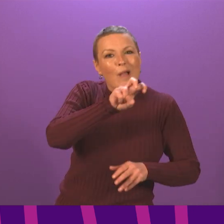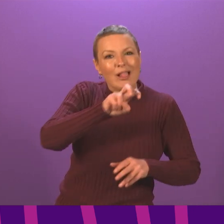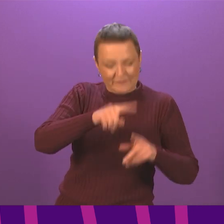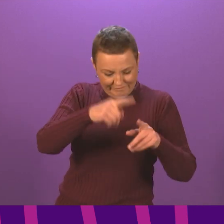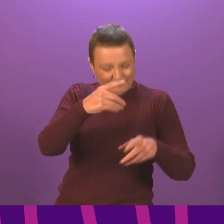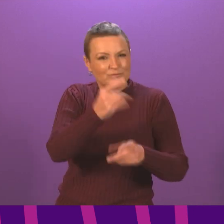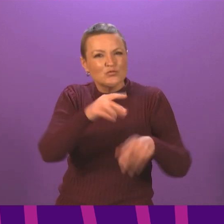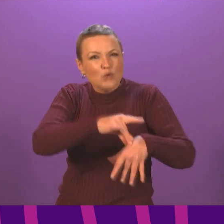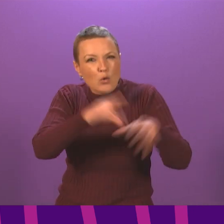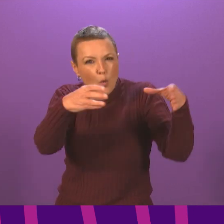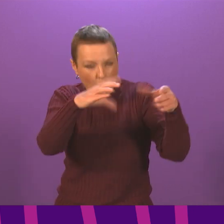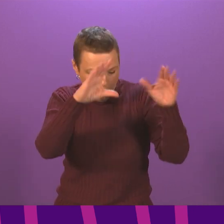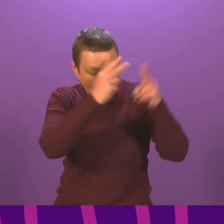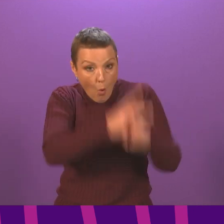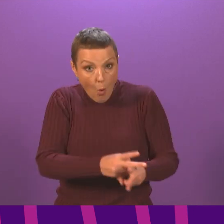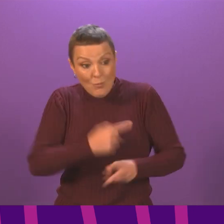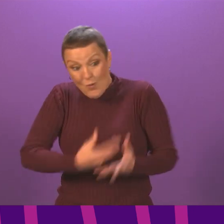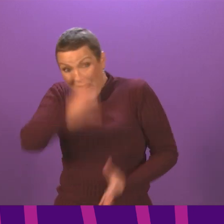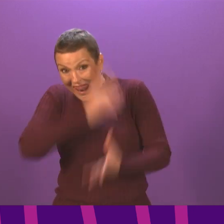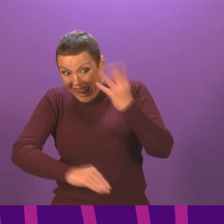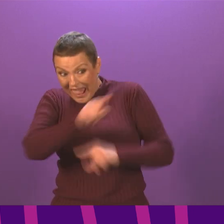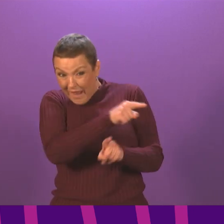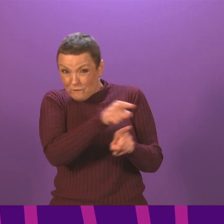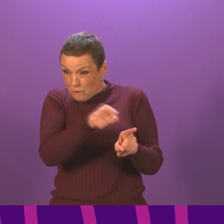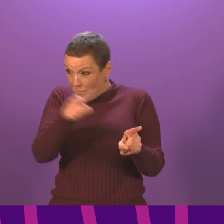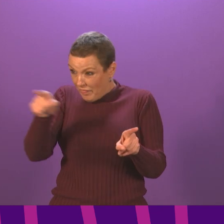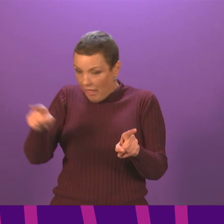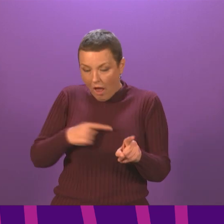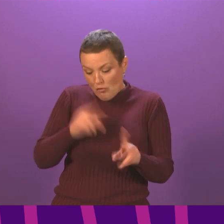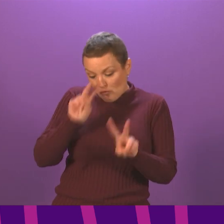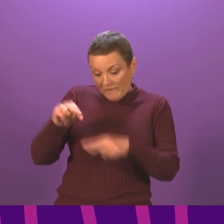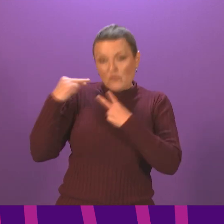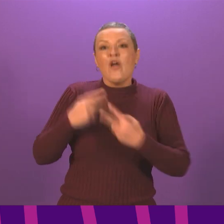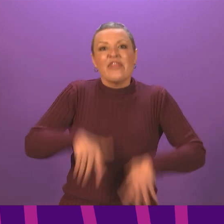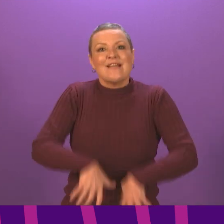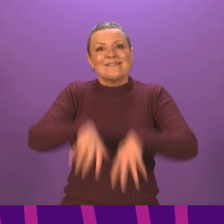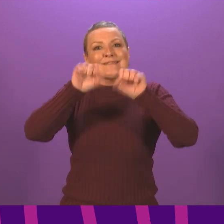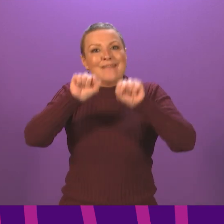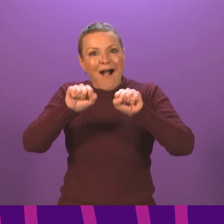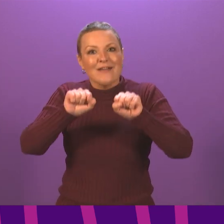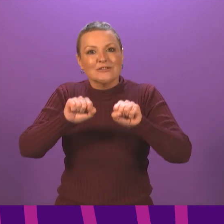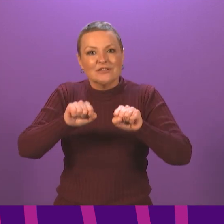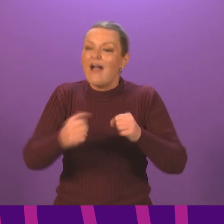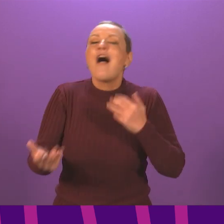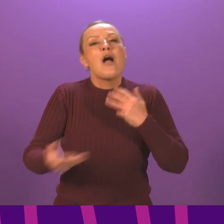7 December. Learning from that, we will roll out to a further number of homes across an